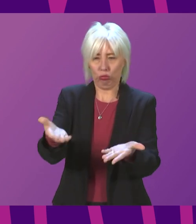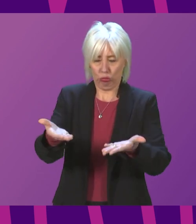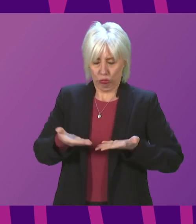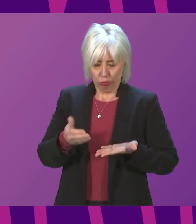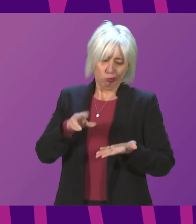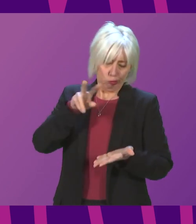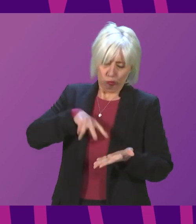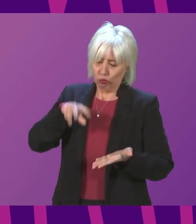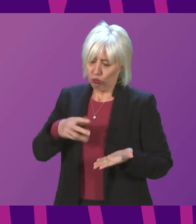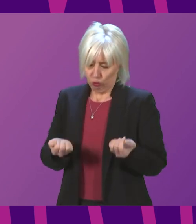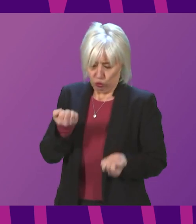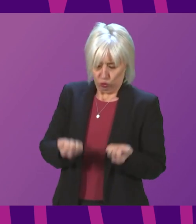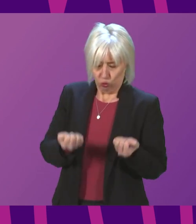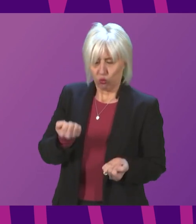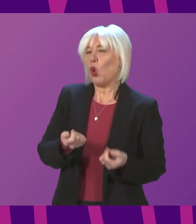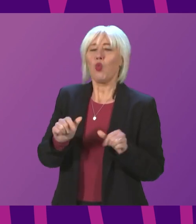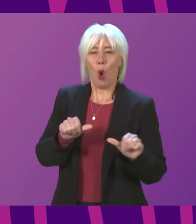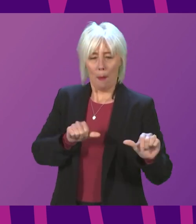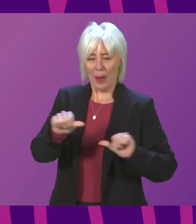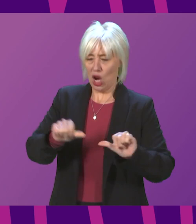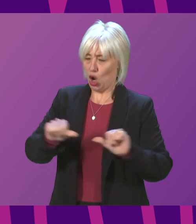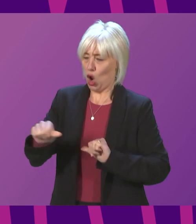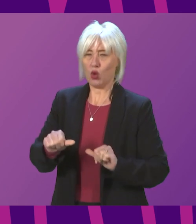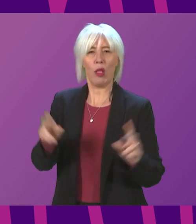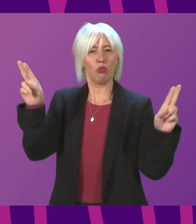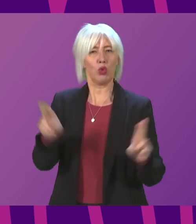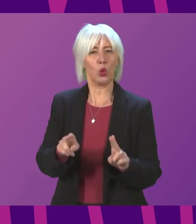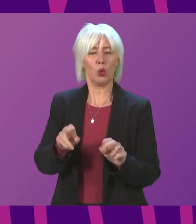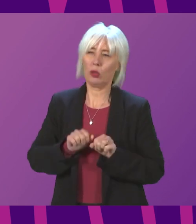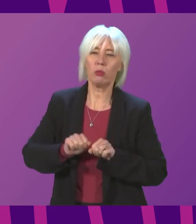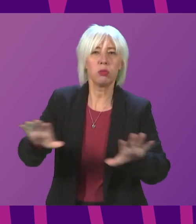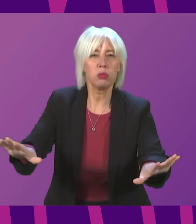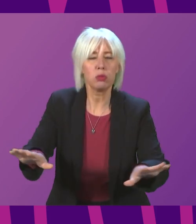what measures will help us to stem transmission. As I have said, the increased transmissibility